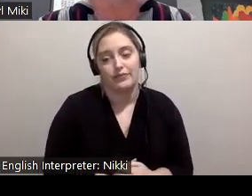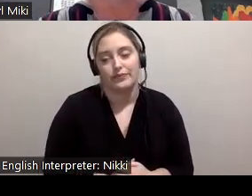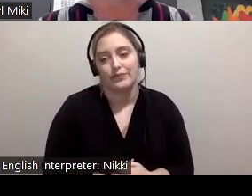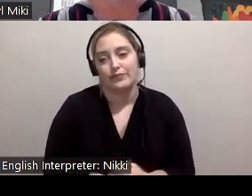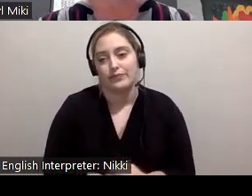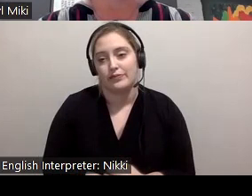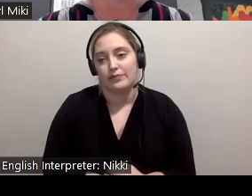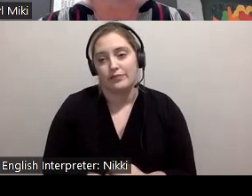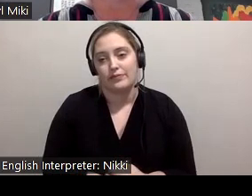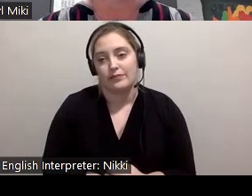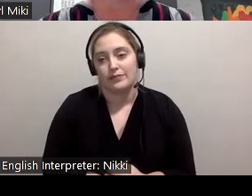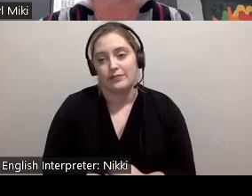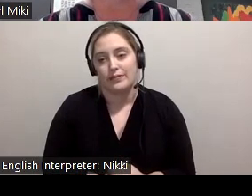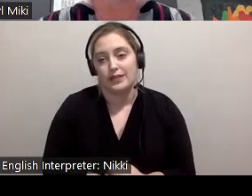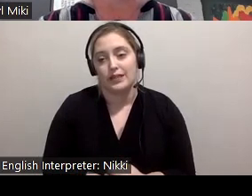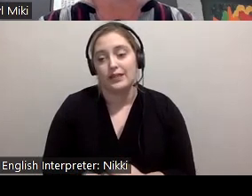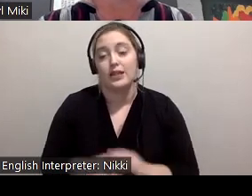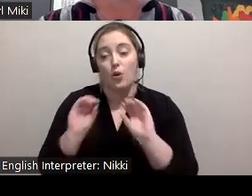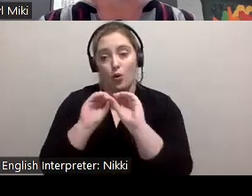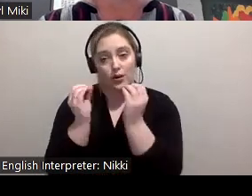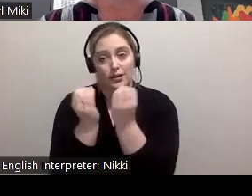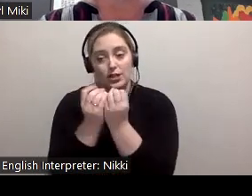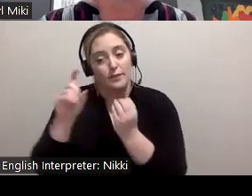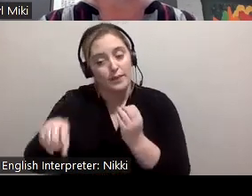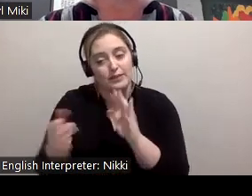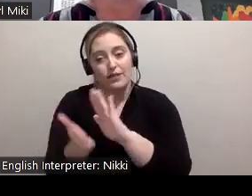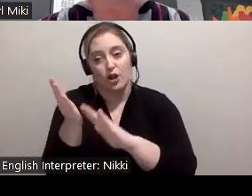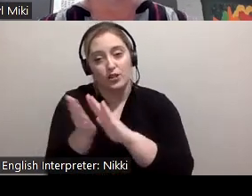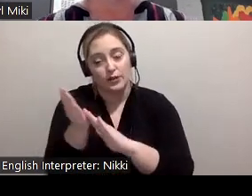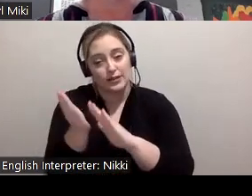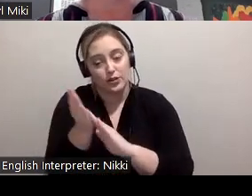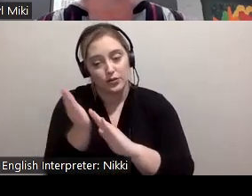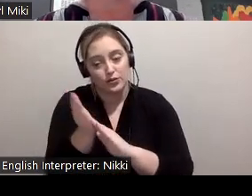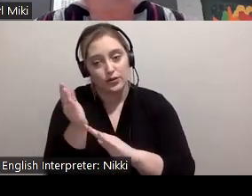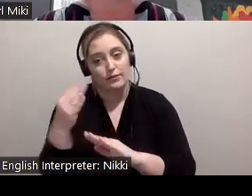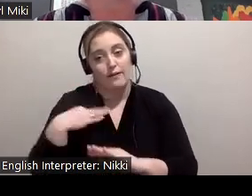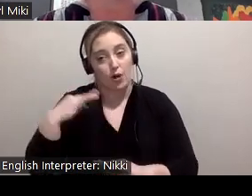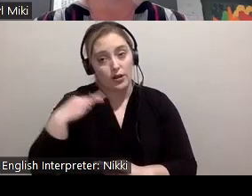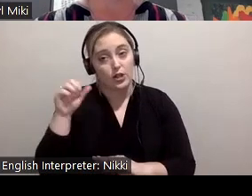the organization should be volunteer run or have minimal staff and by minimal we're we're thinking you know like